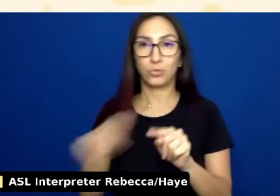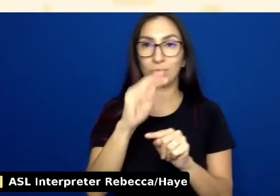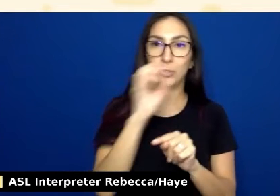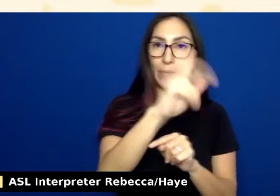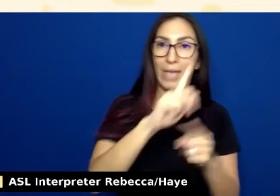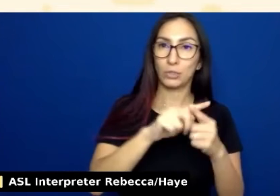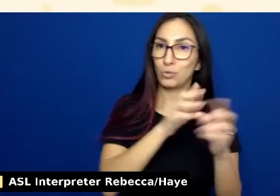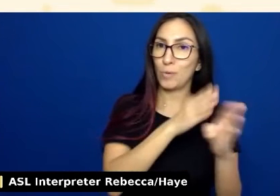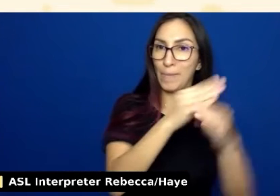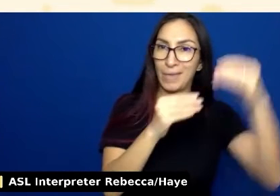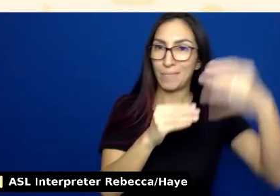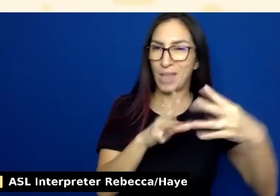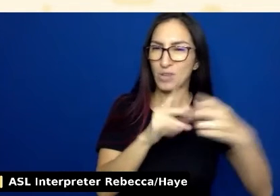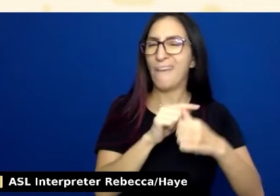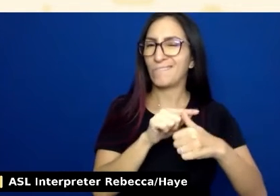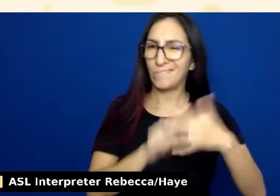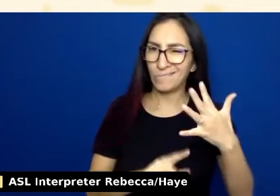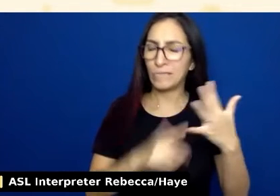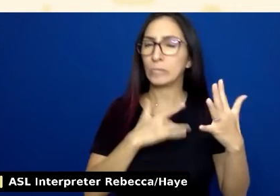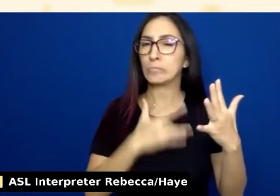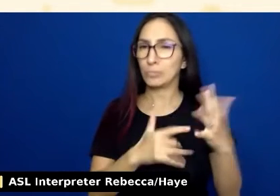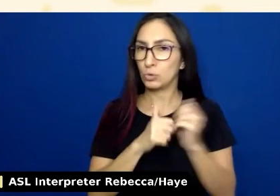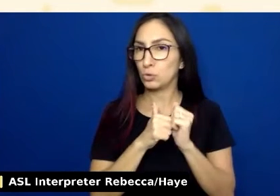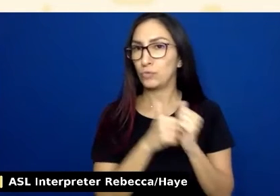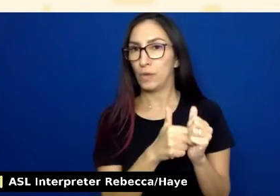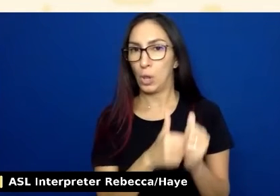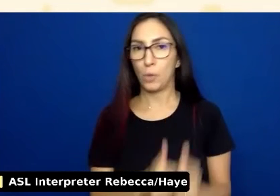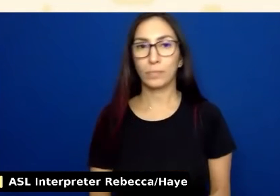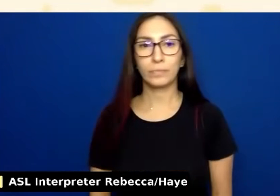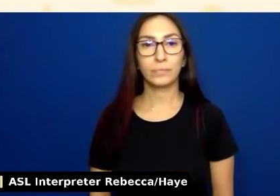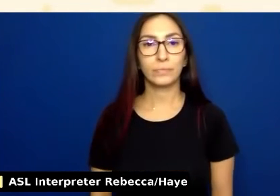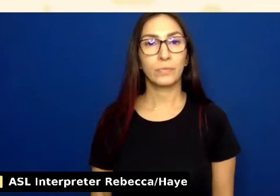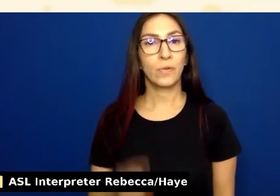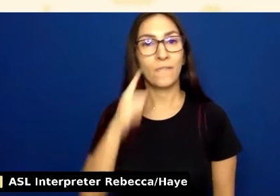Likewise, in the case of a list box, the focus goes to the button element